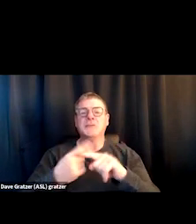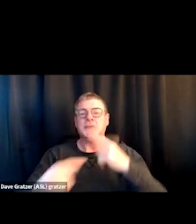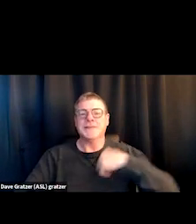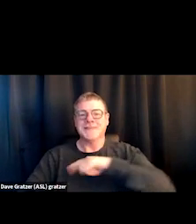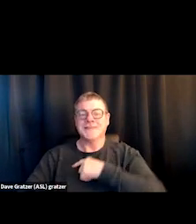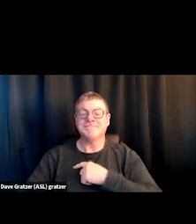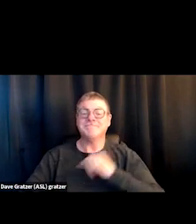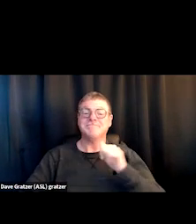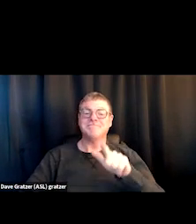Next slide.